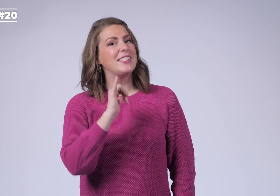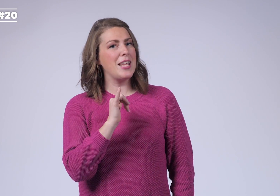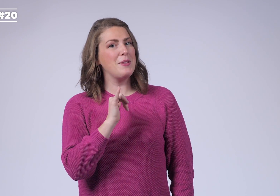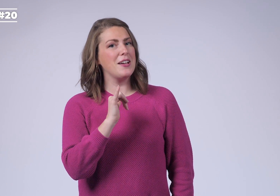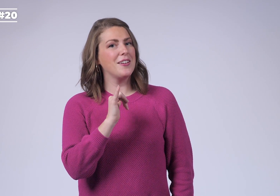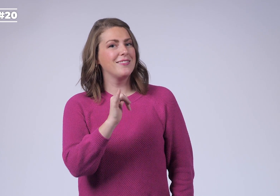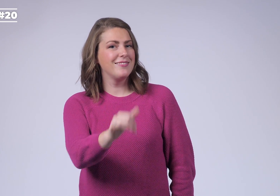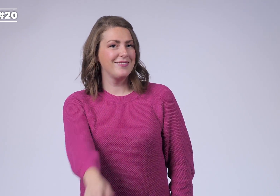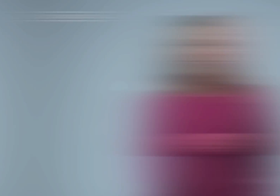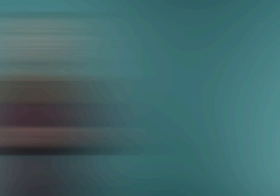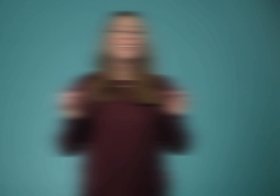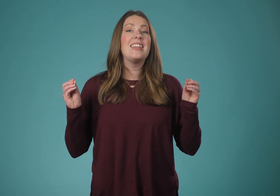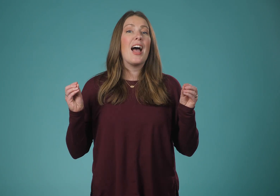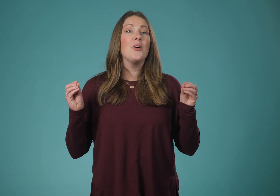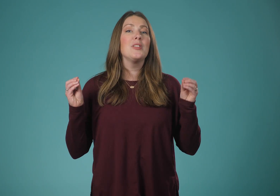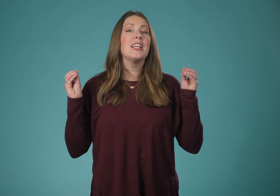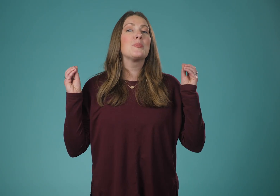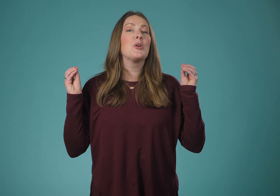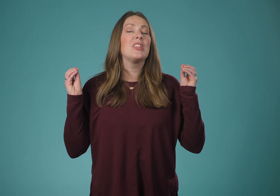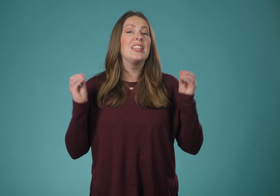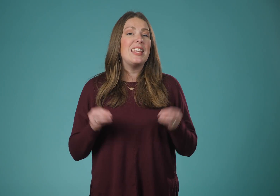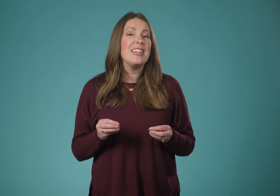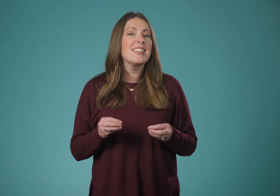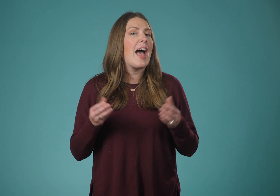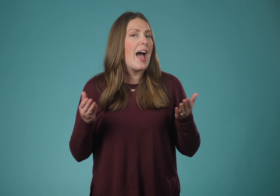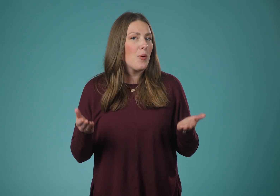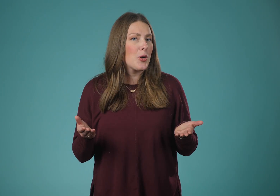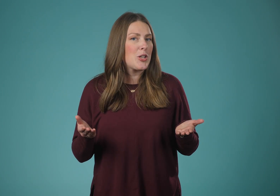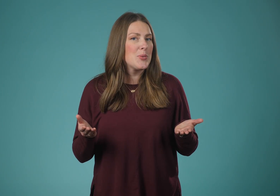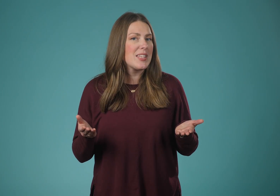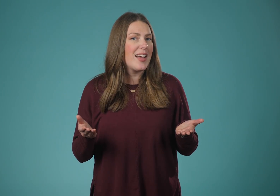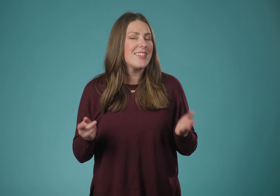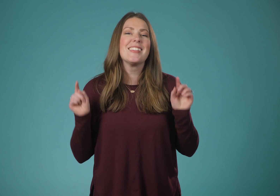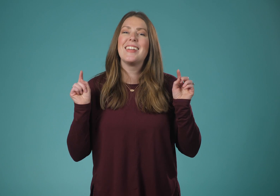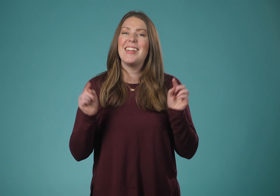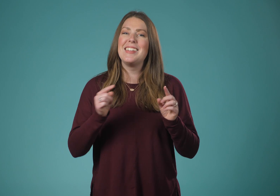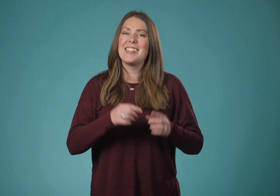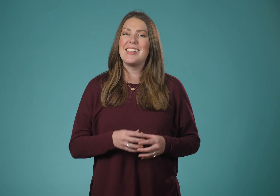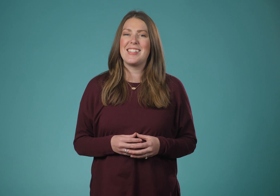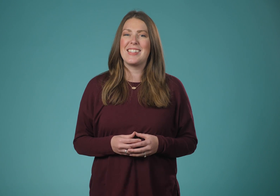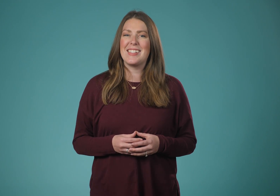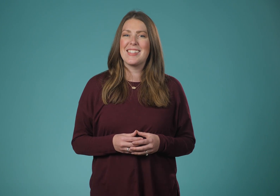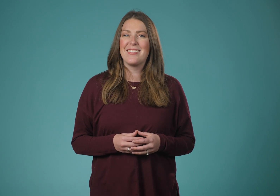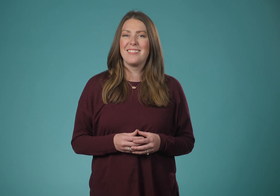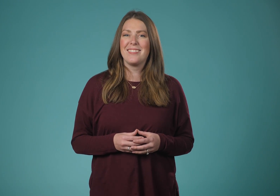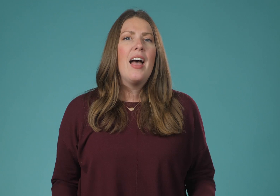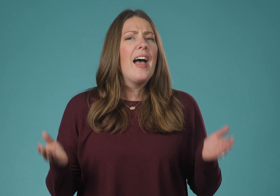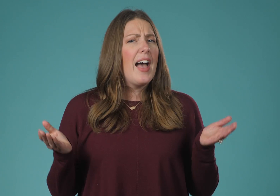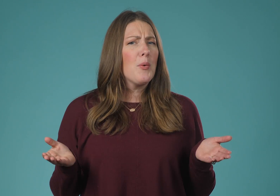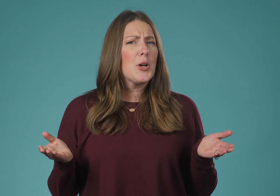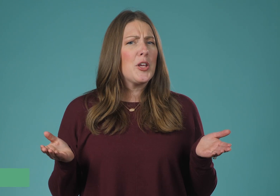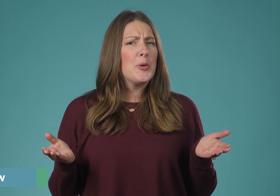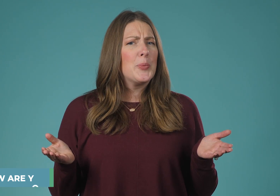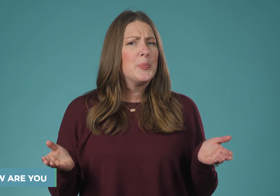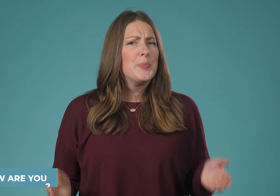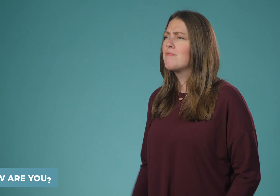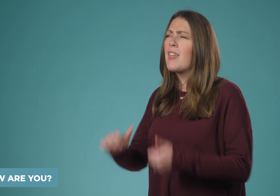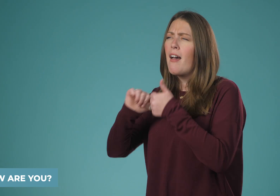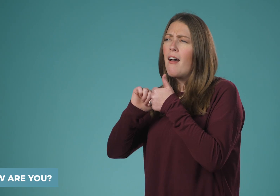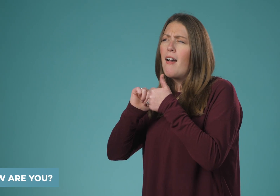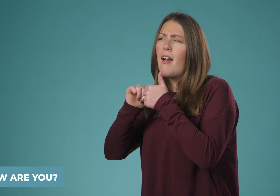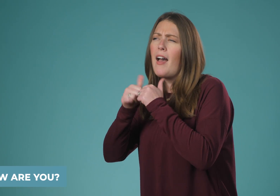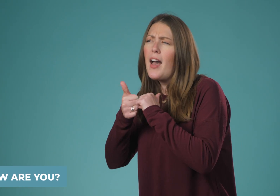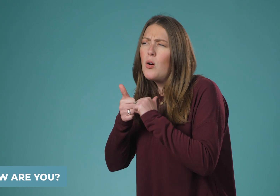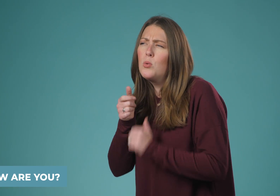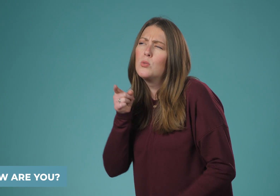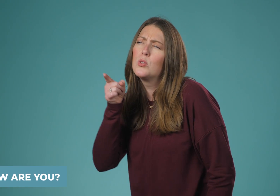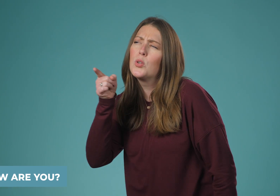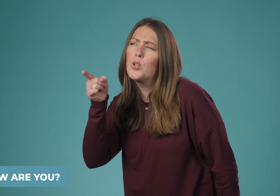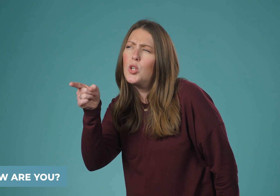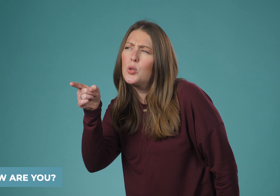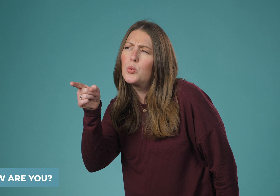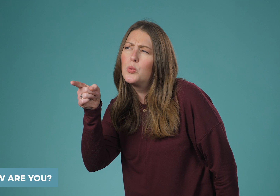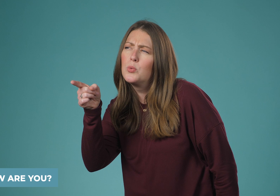'same here.' Now let's put these 'how are you' signs into sentences. How are you? 'How you?'